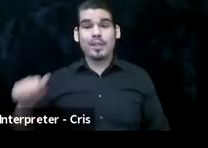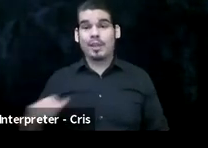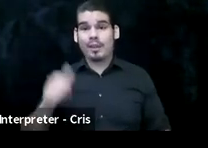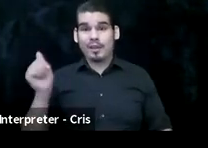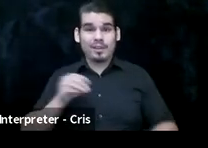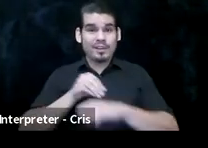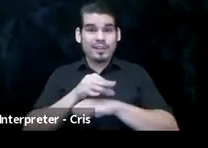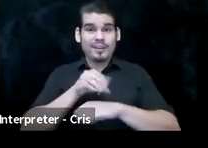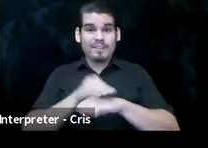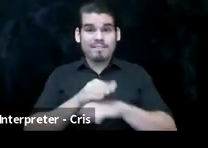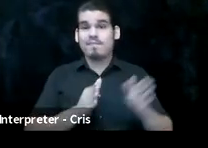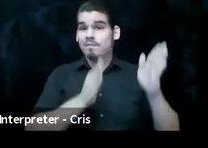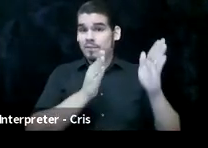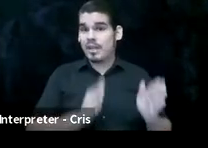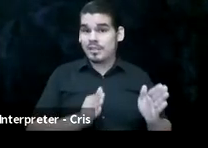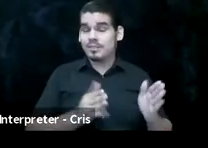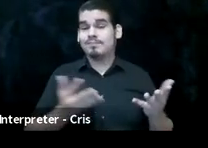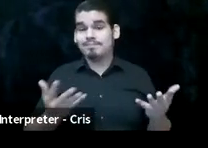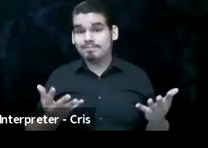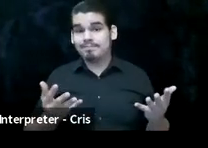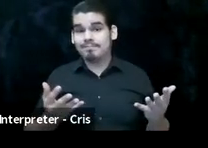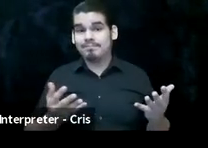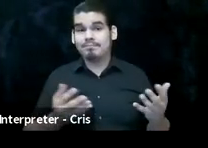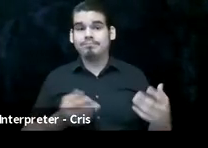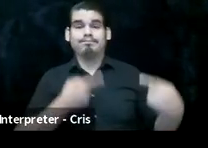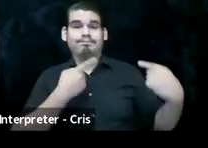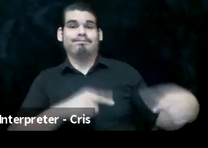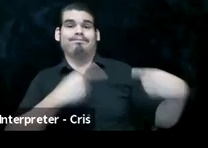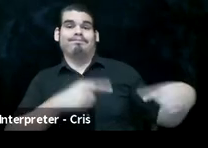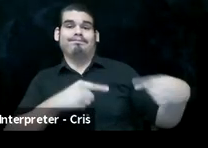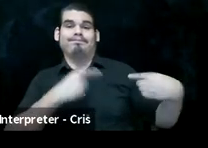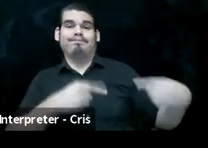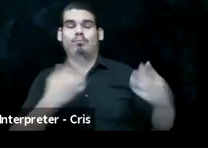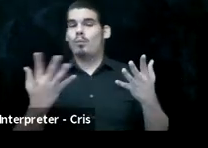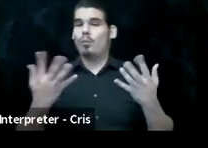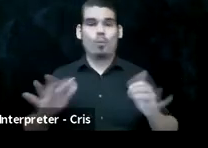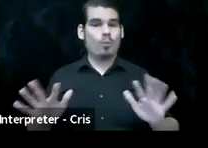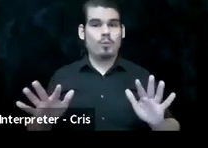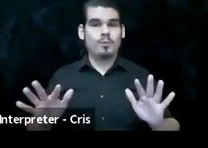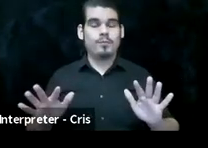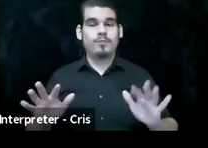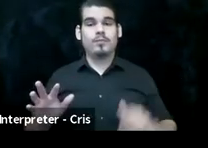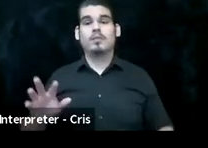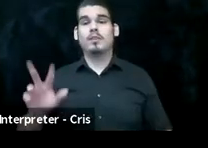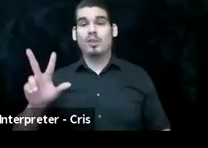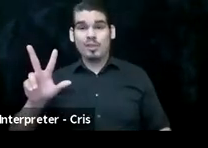RAD Region II: Again they're going to be 300 plus of you in one zoom room for set not seven excuse me three days straight so.